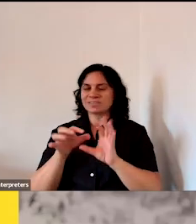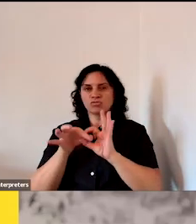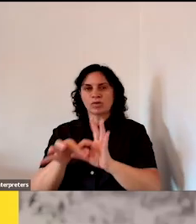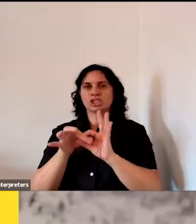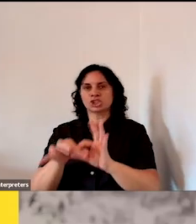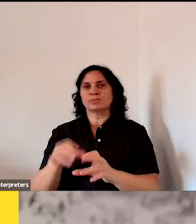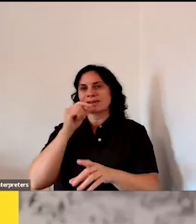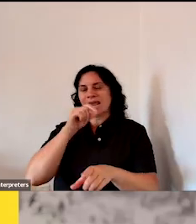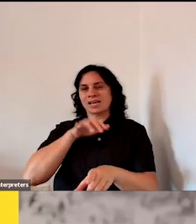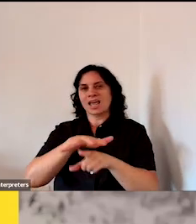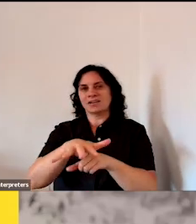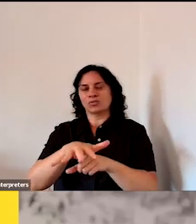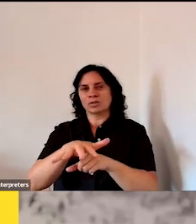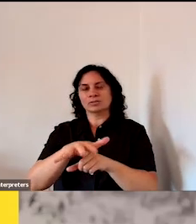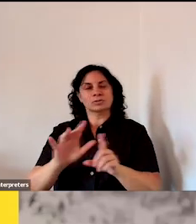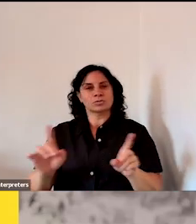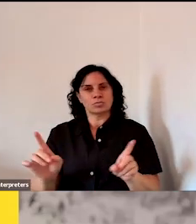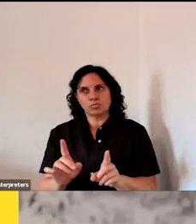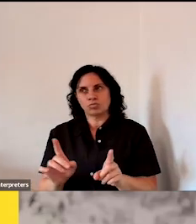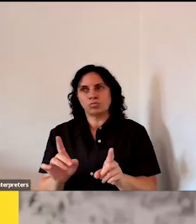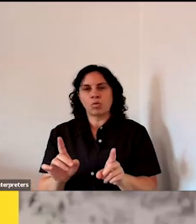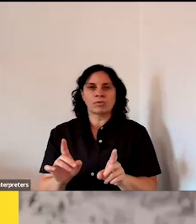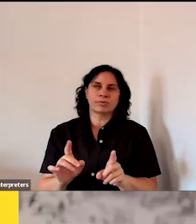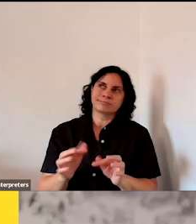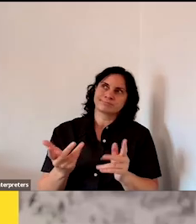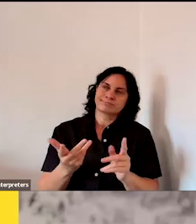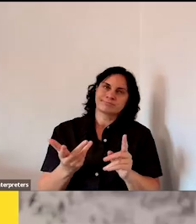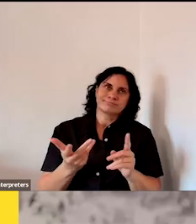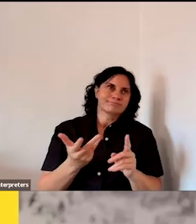by experiences of discrimination or negative experiences of education.